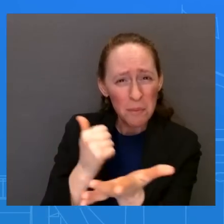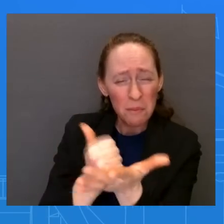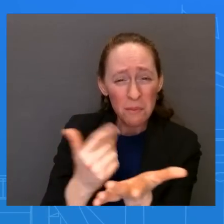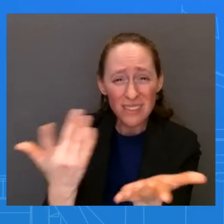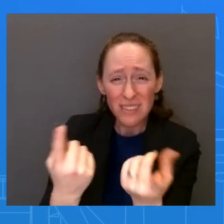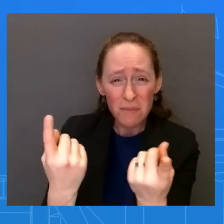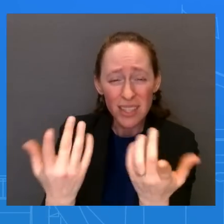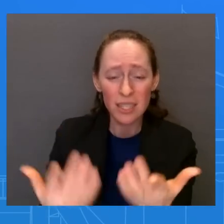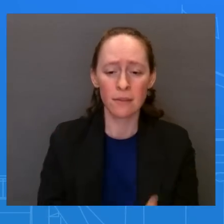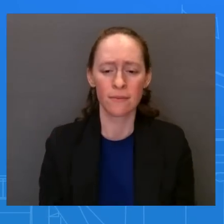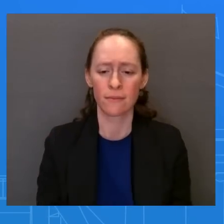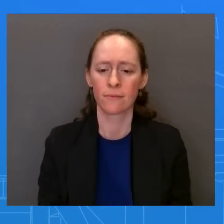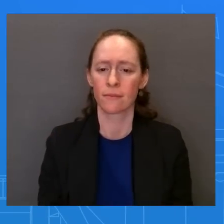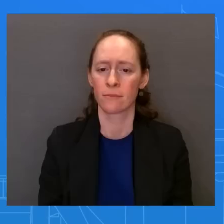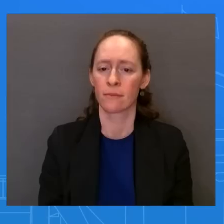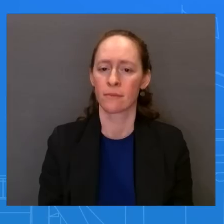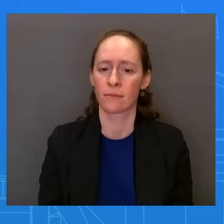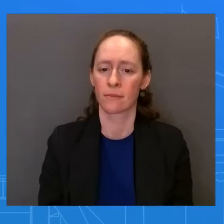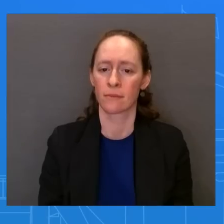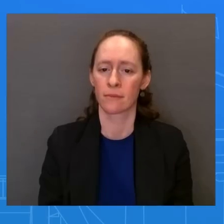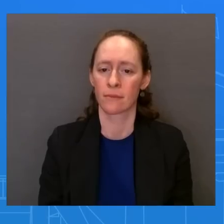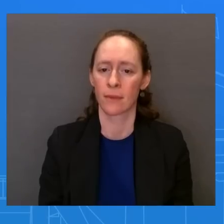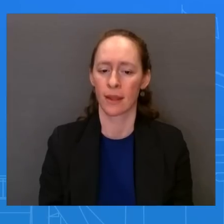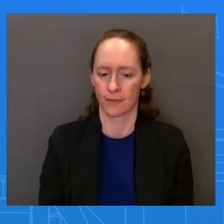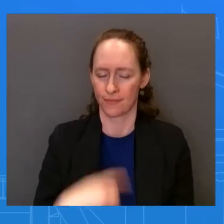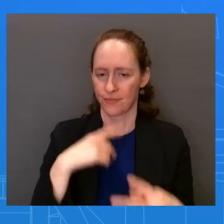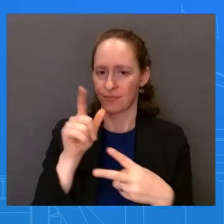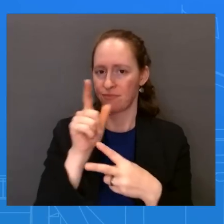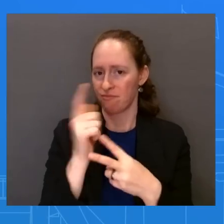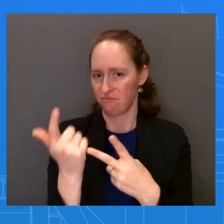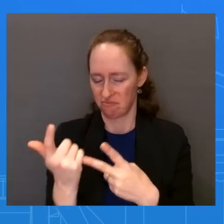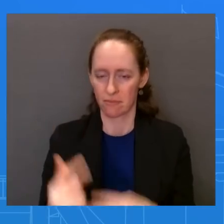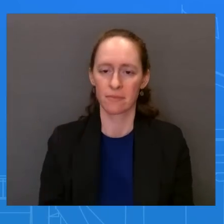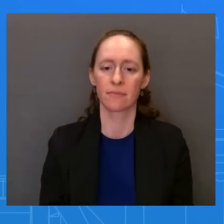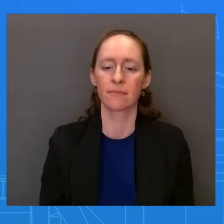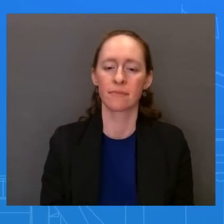So, I'll answer that question that you just asked me. On anything specific about --